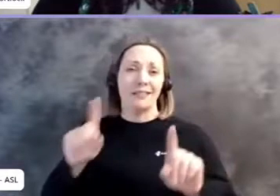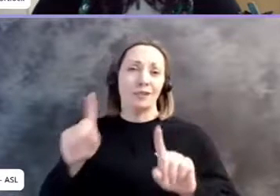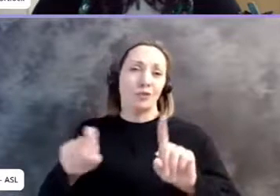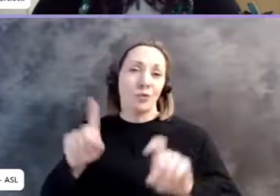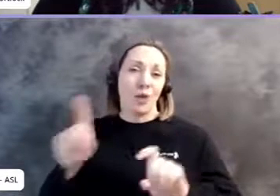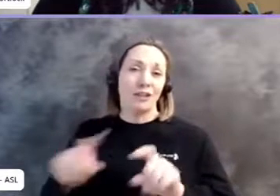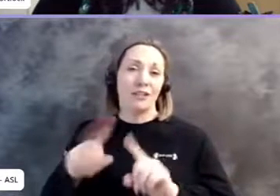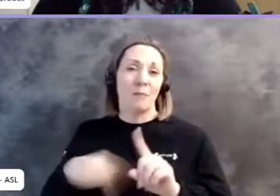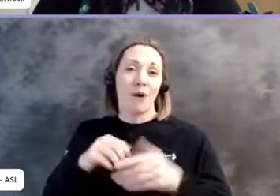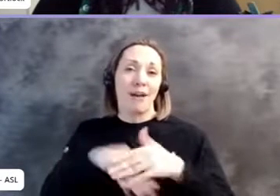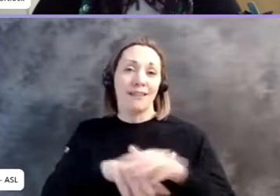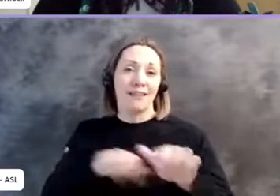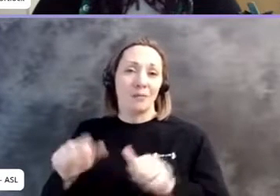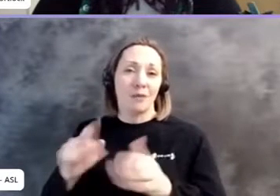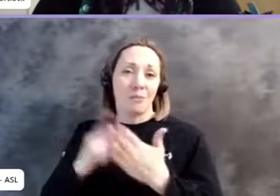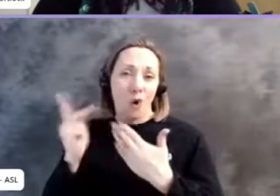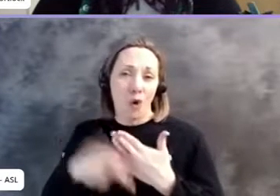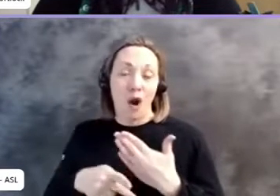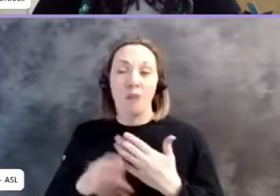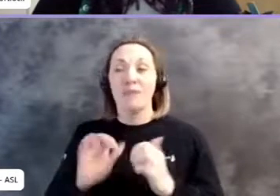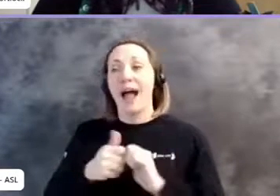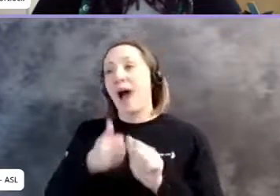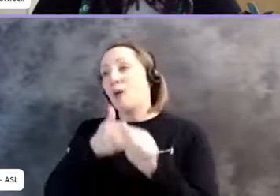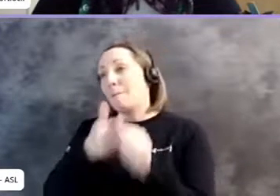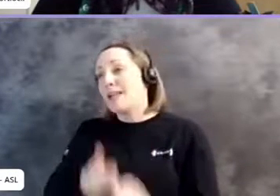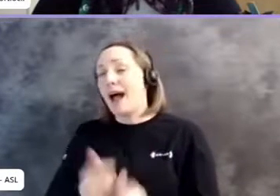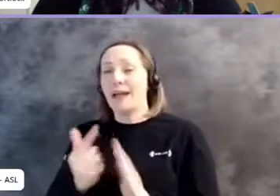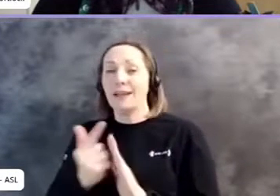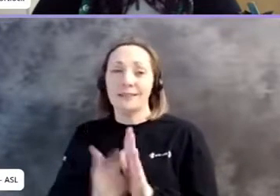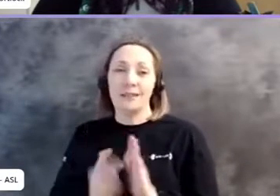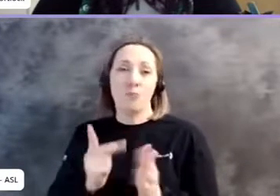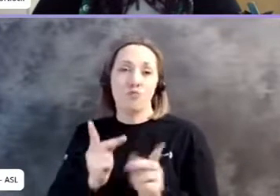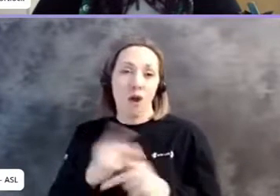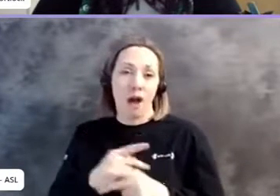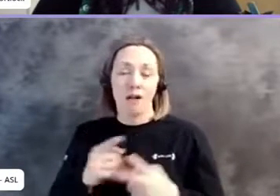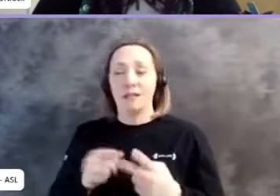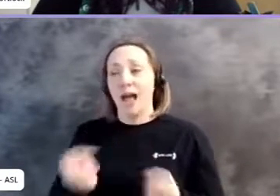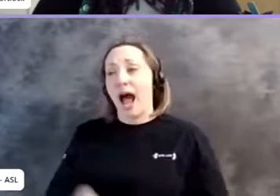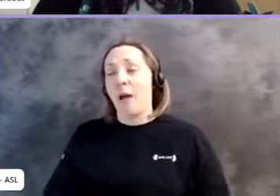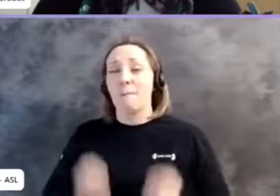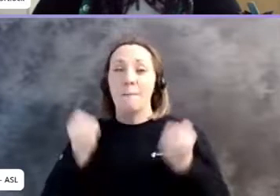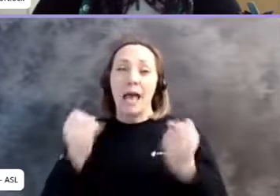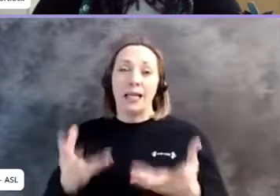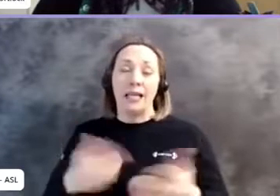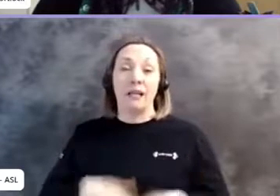[ARPITHA] Thank you for noticing the smile. We do get a lot of questions around our